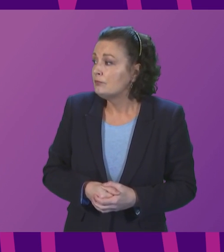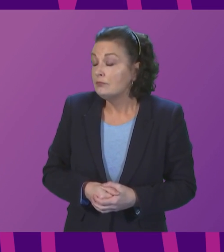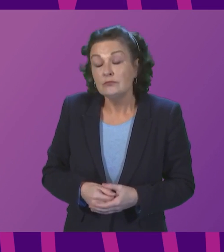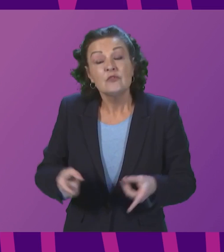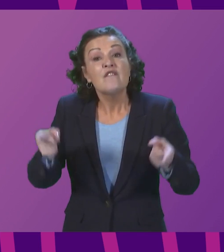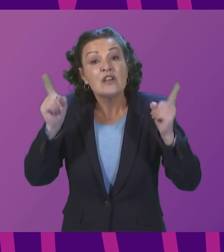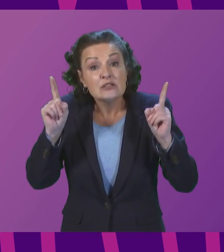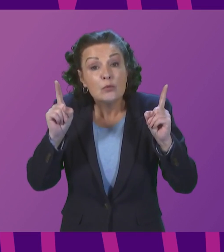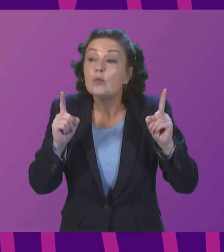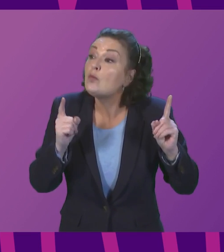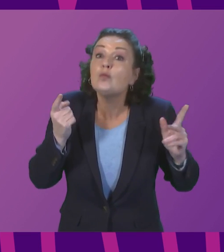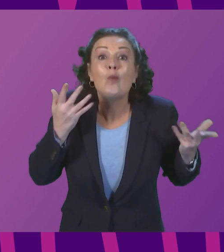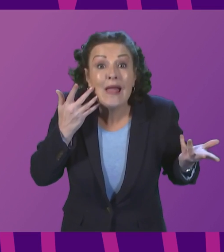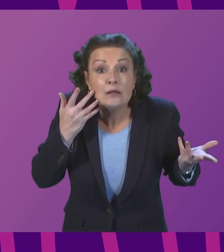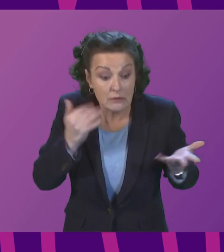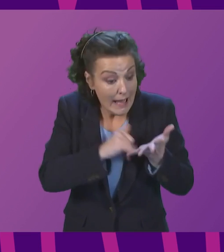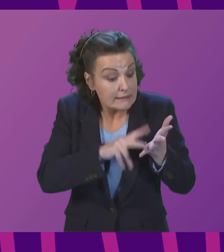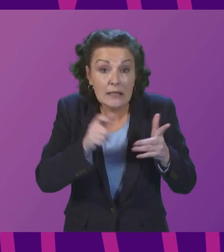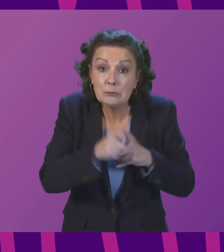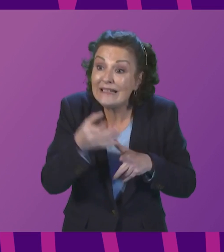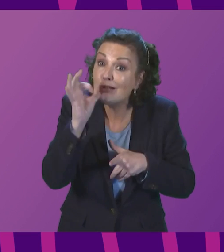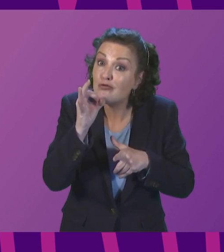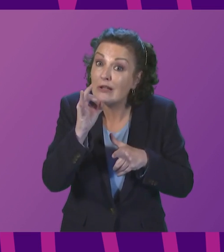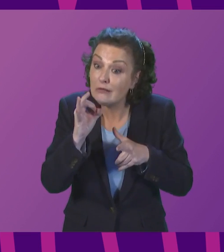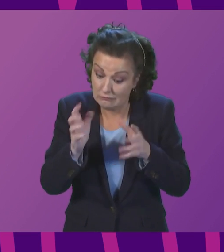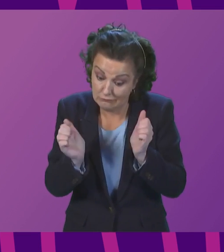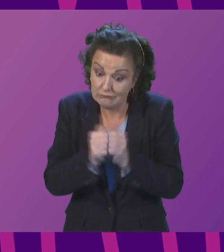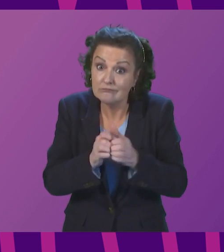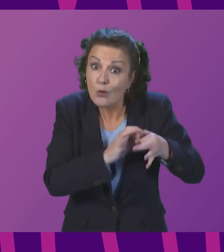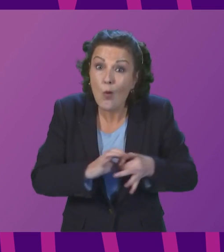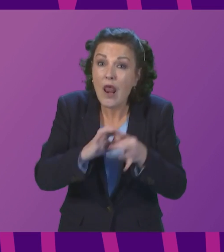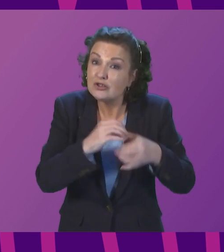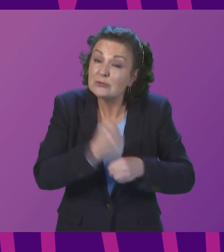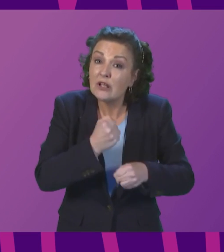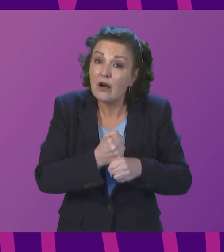When will the SNP-Green coalition take climate change seriously and produce a robust moorland